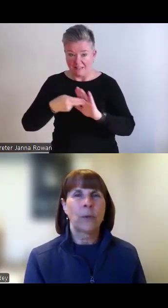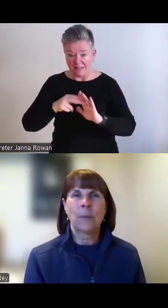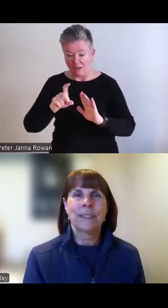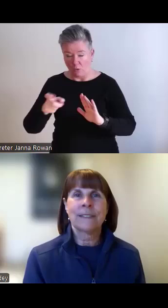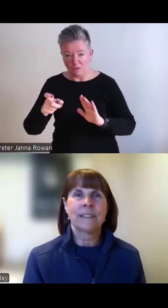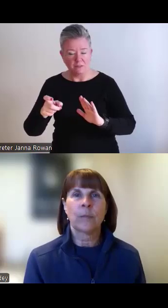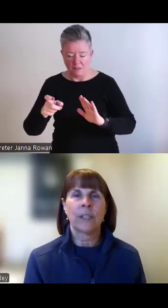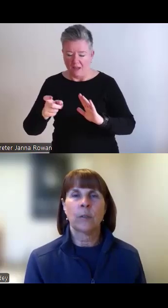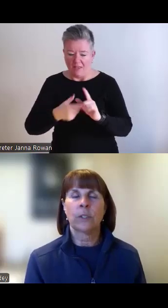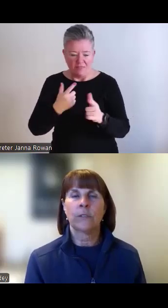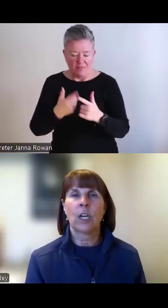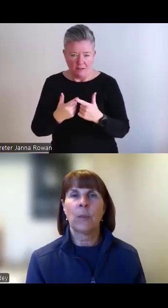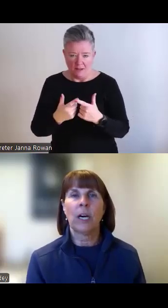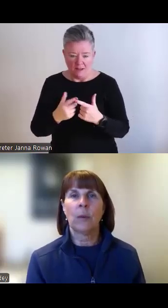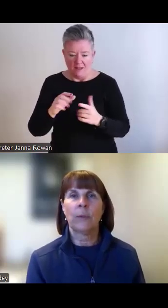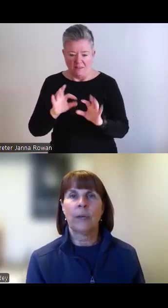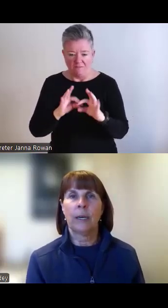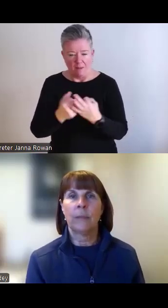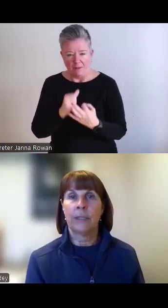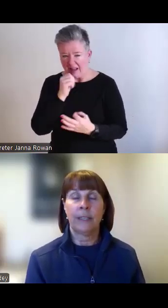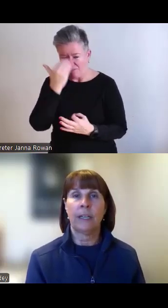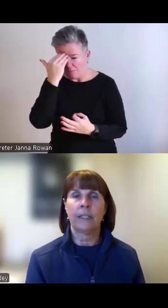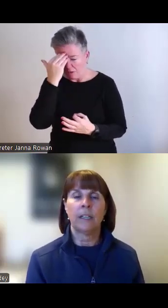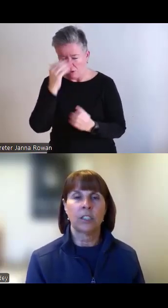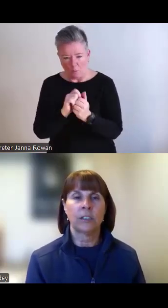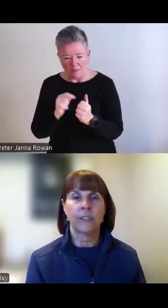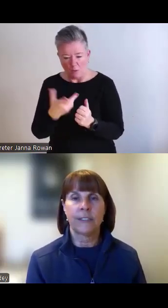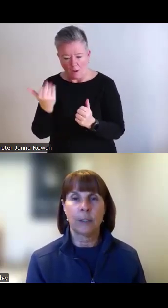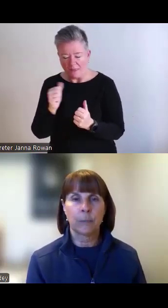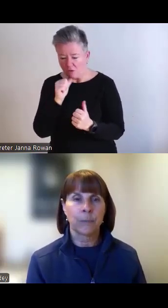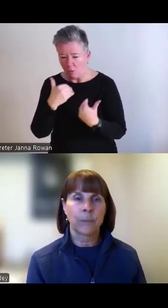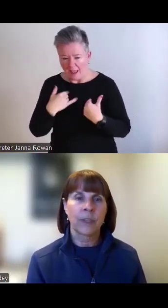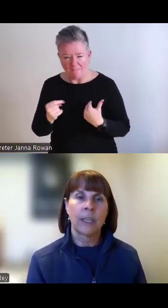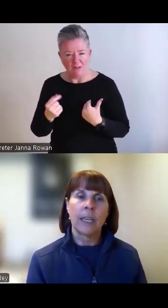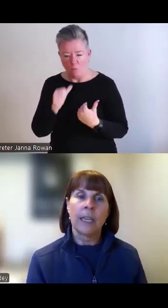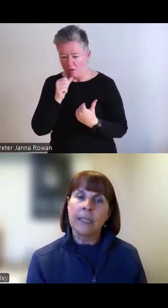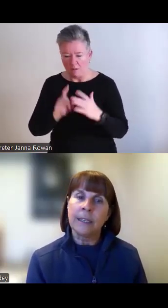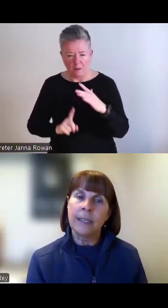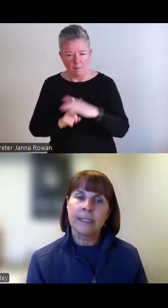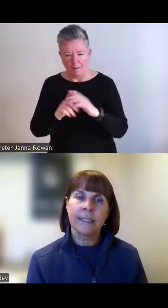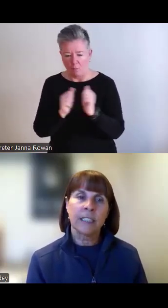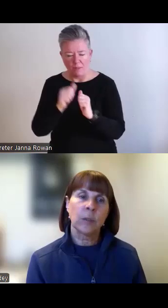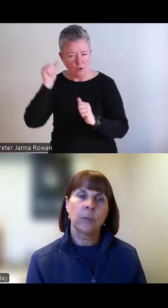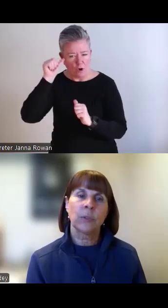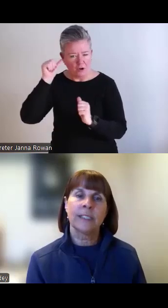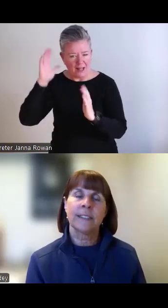it probably isn't something that would have come up um in the audiology visit. Next section,